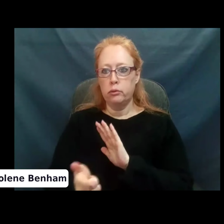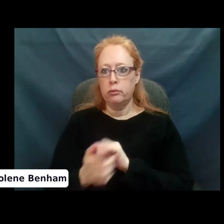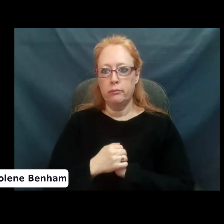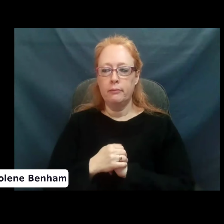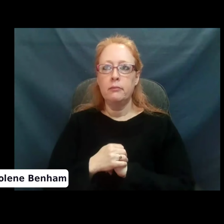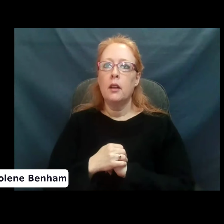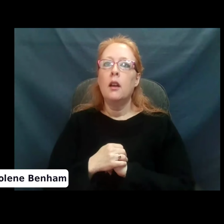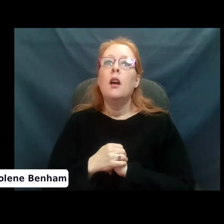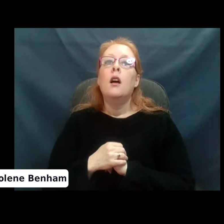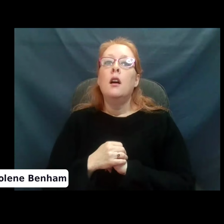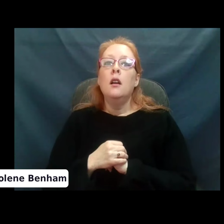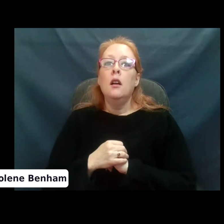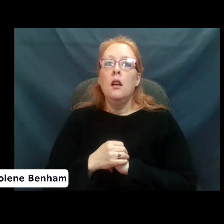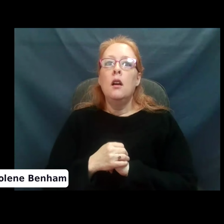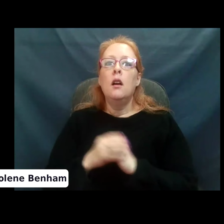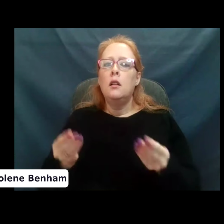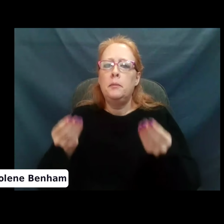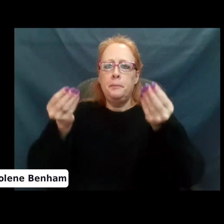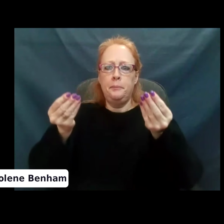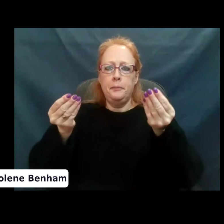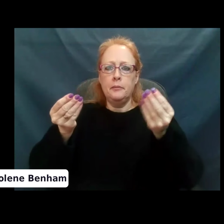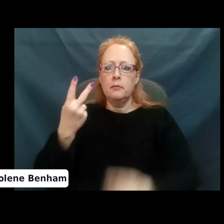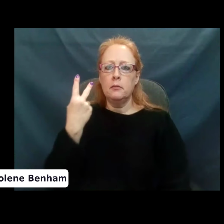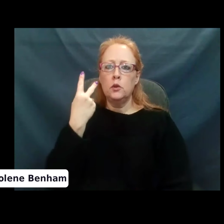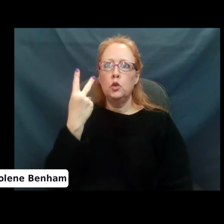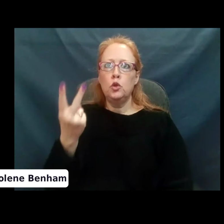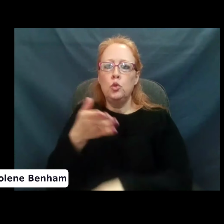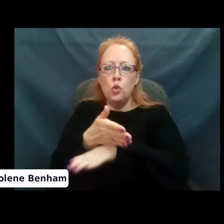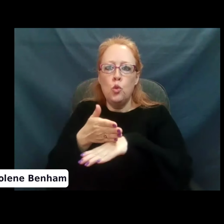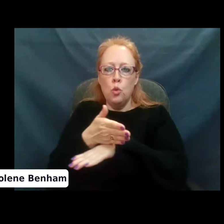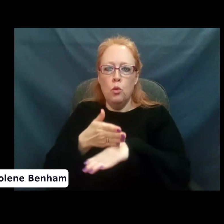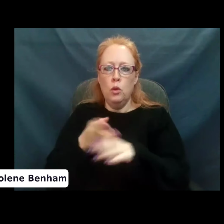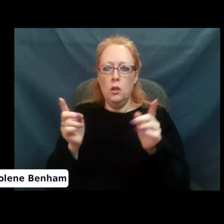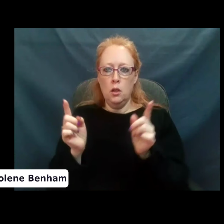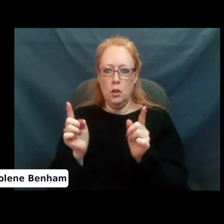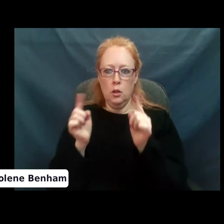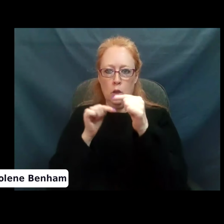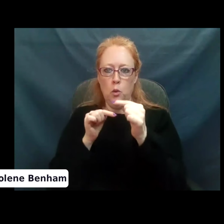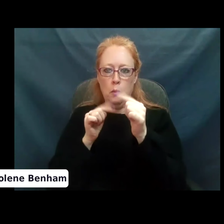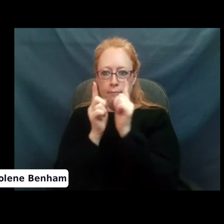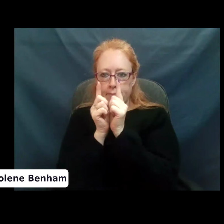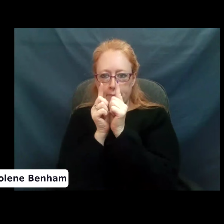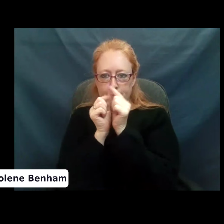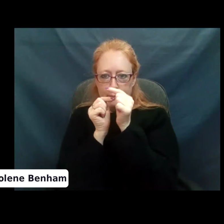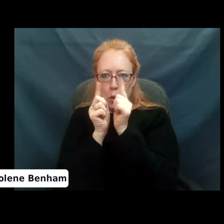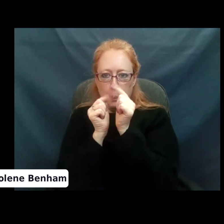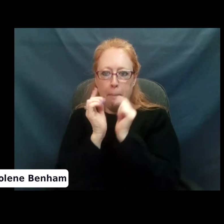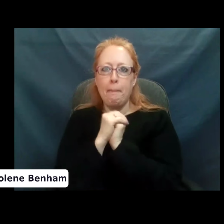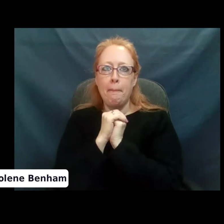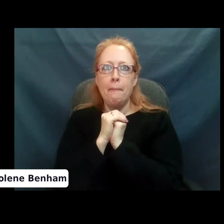So yeah I can't imagine with a visual impairment trying to read them.